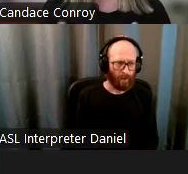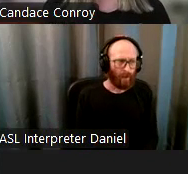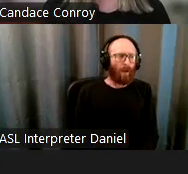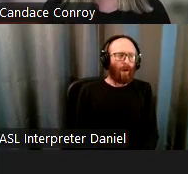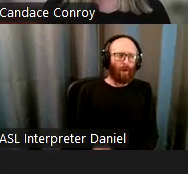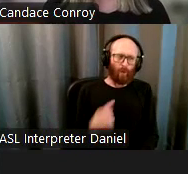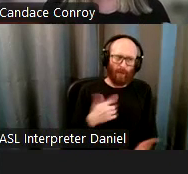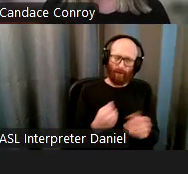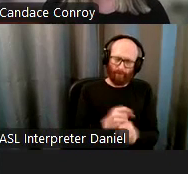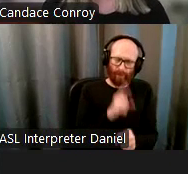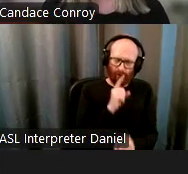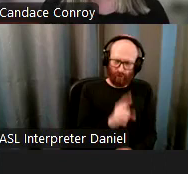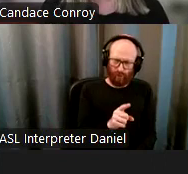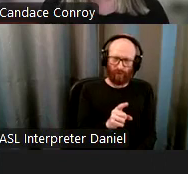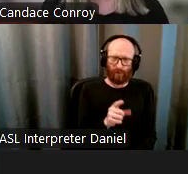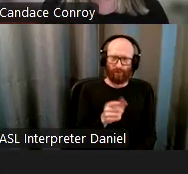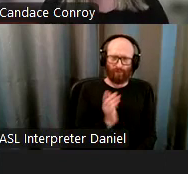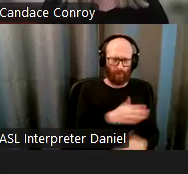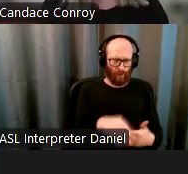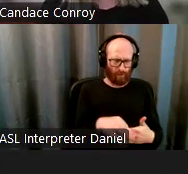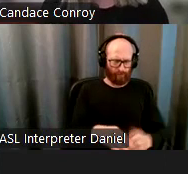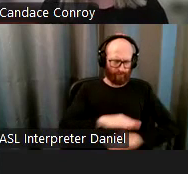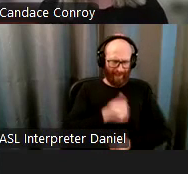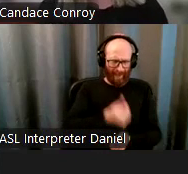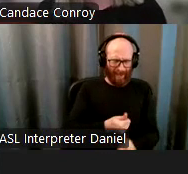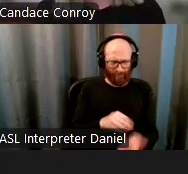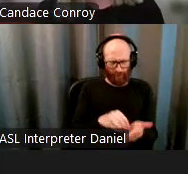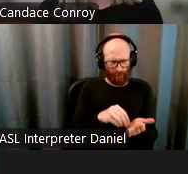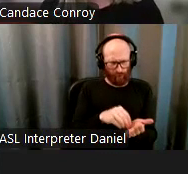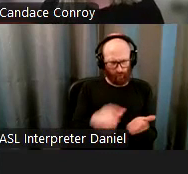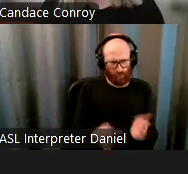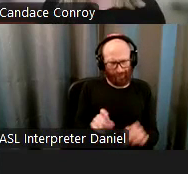our content meets every learner's need. The other thing to be mindful of too is